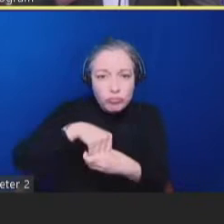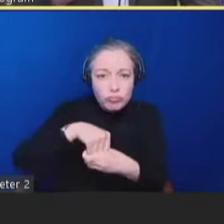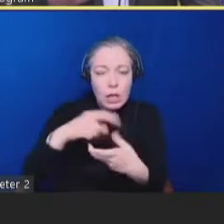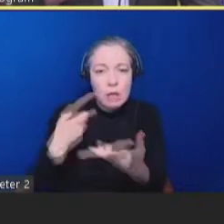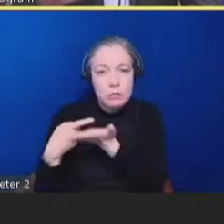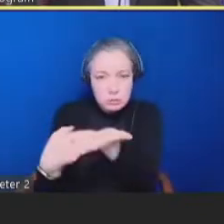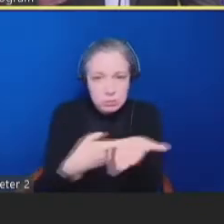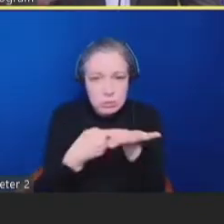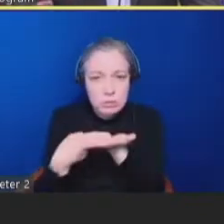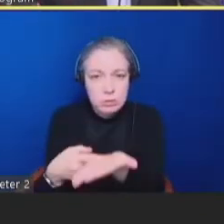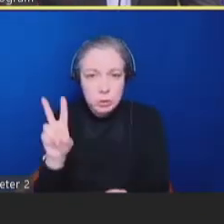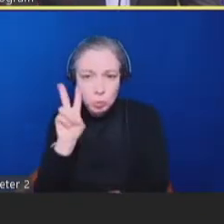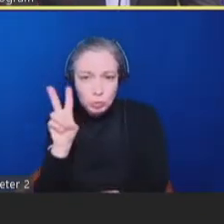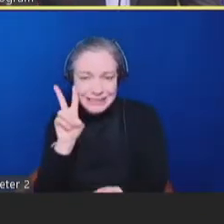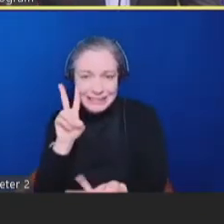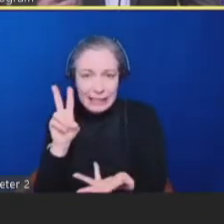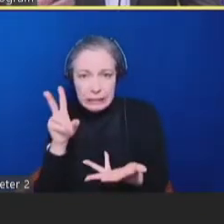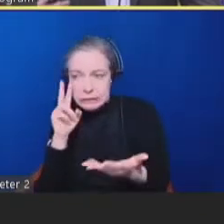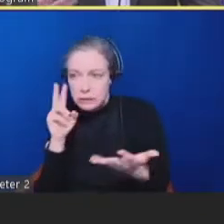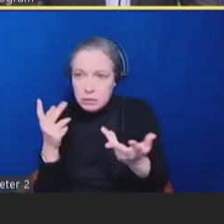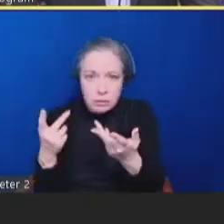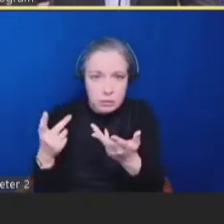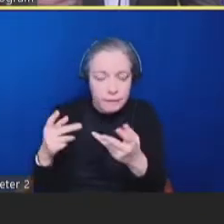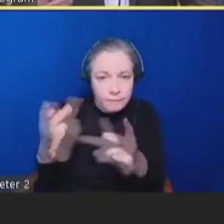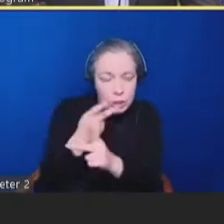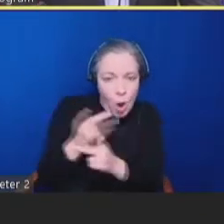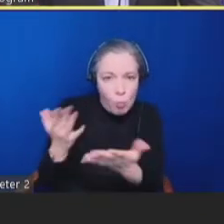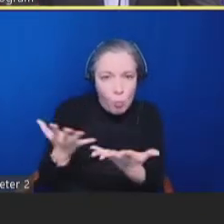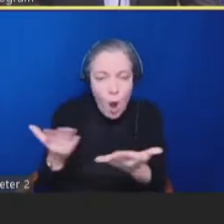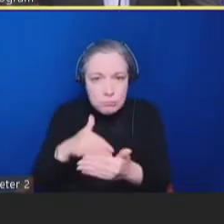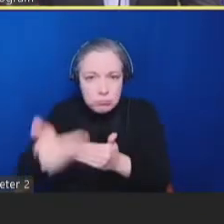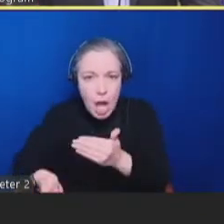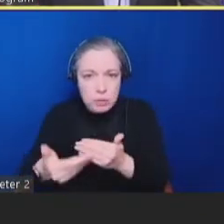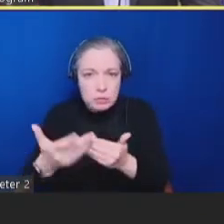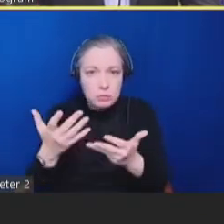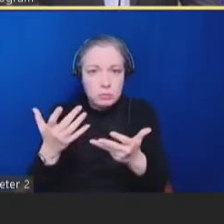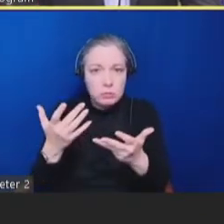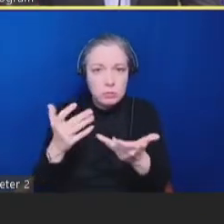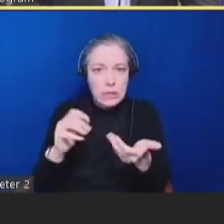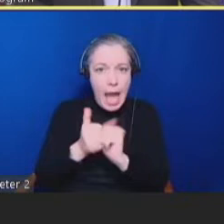see what may come next and what we may look and continue to generate our knowledge. And